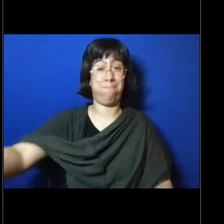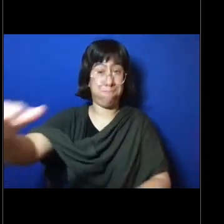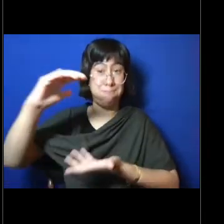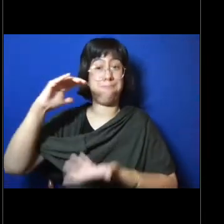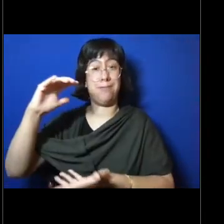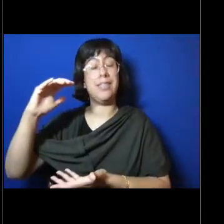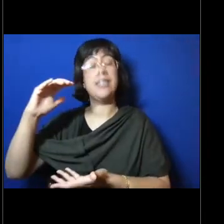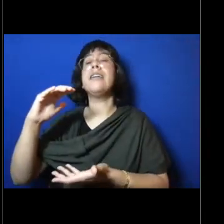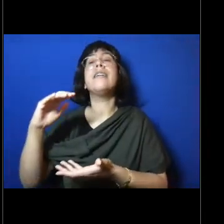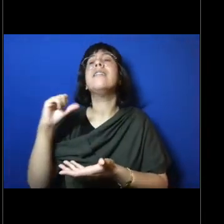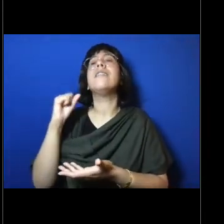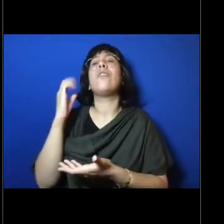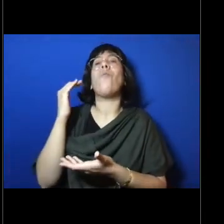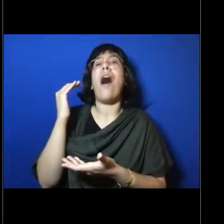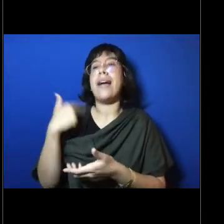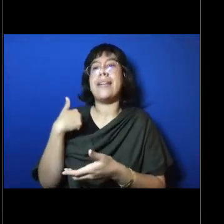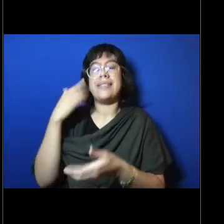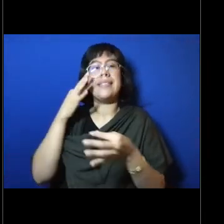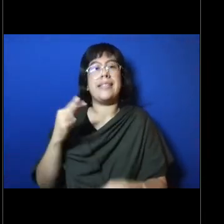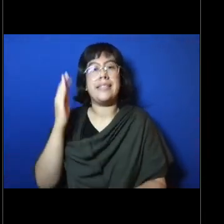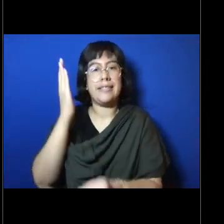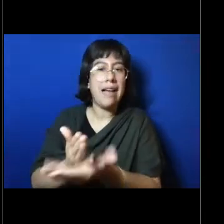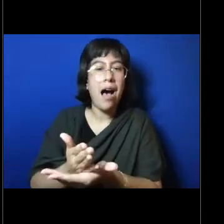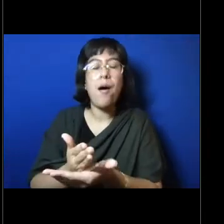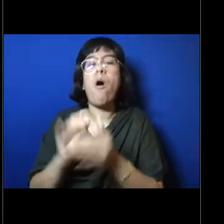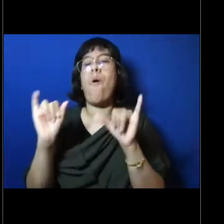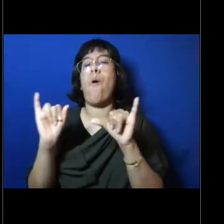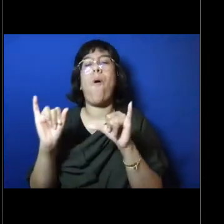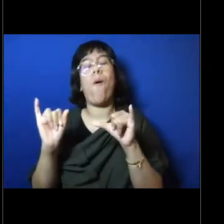is because he stopped catching abalone and moved on to another site. And this is the problem.